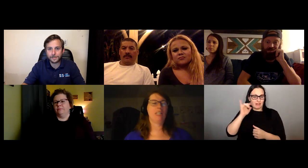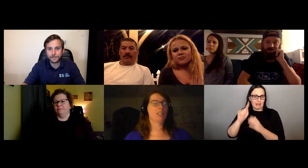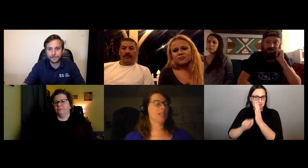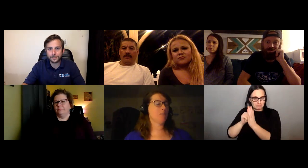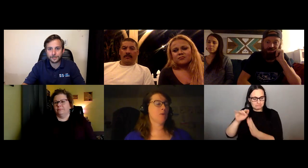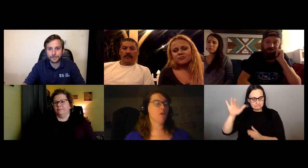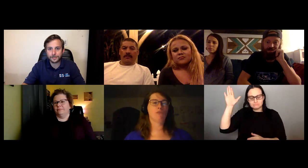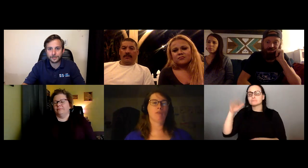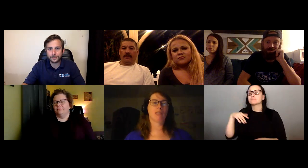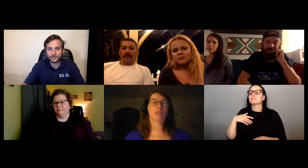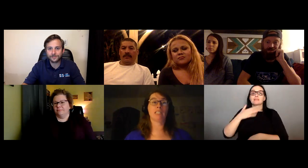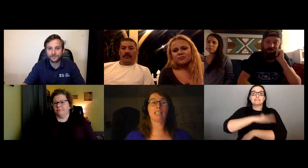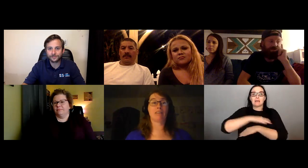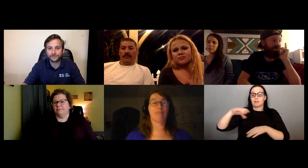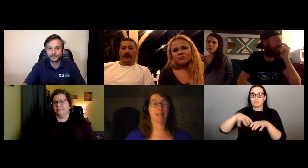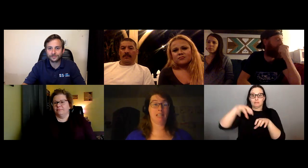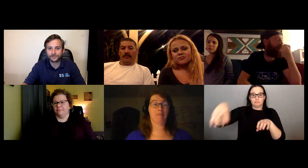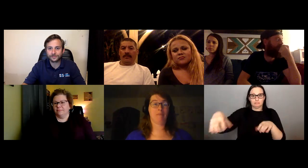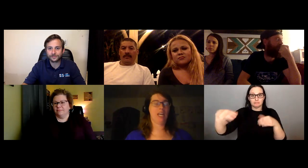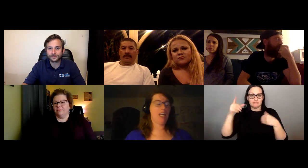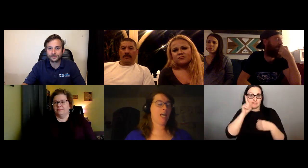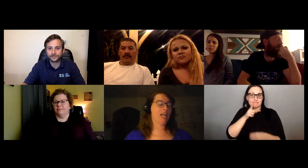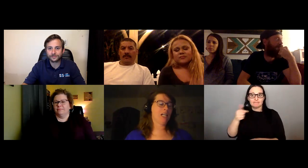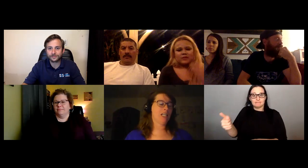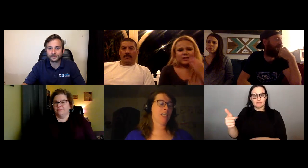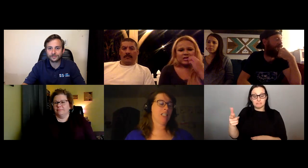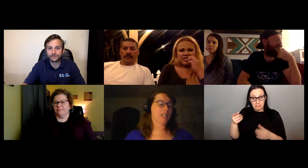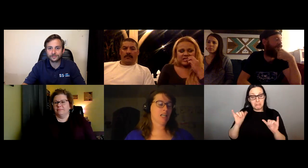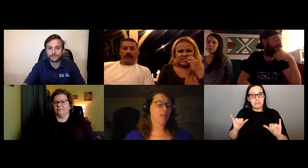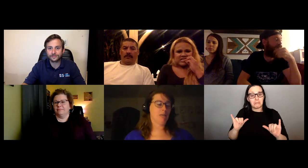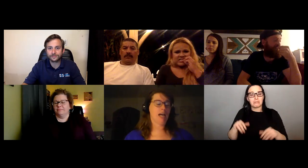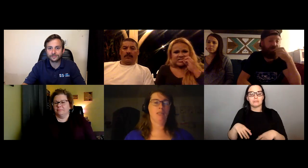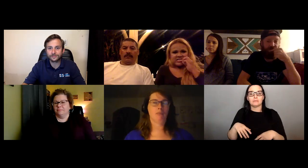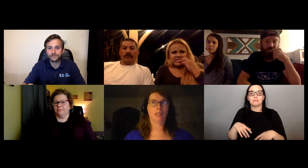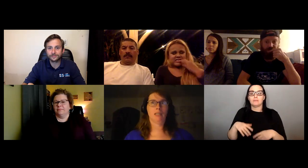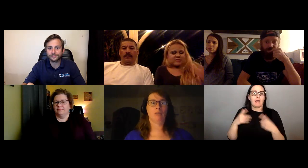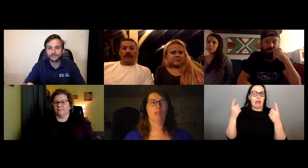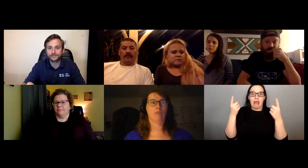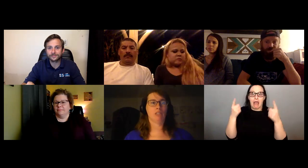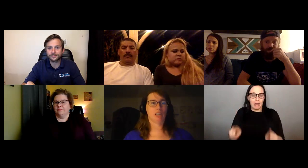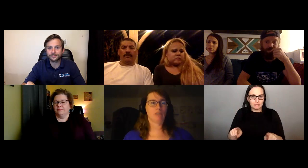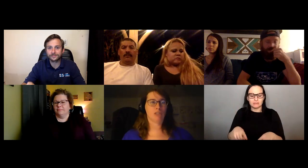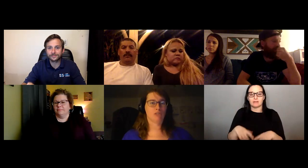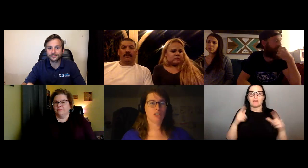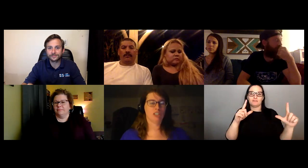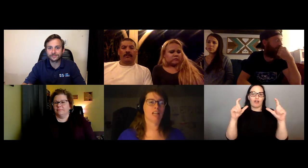table over from us was a deaf family and i happened to be one of the